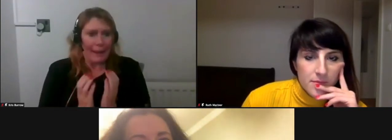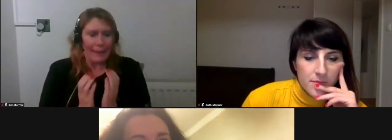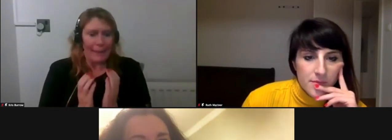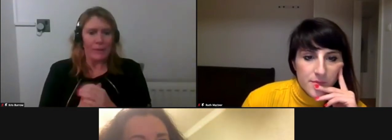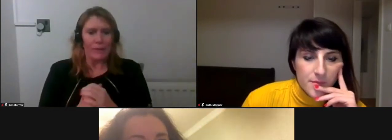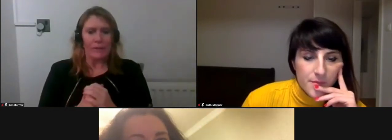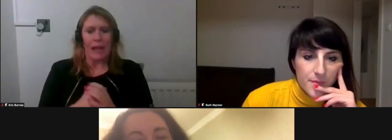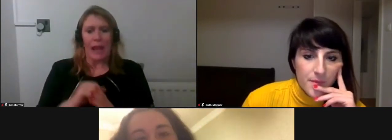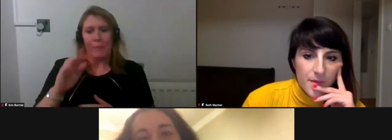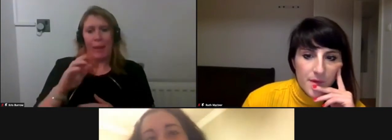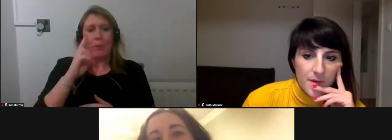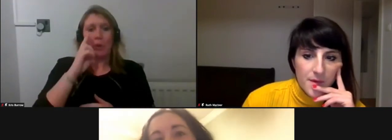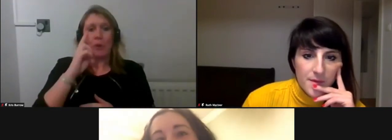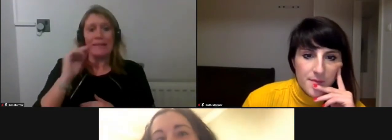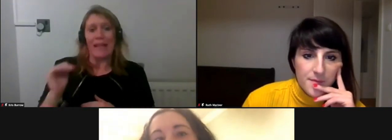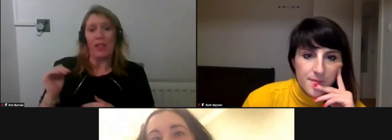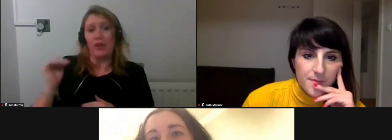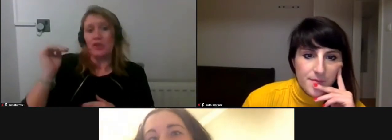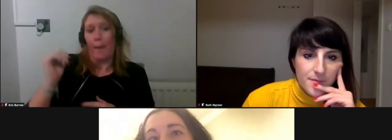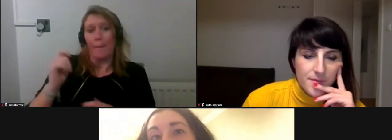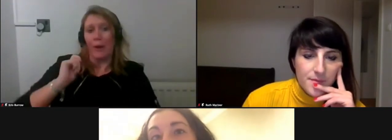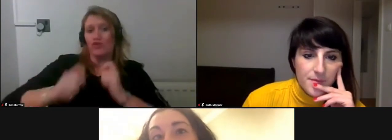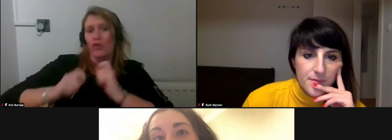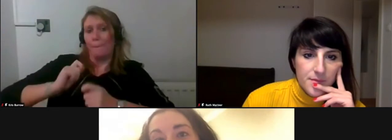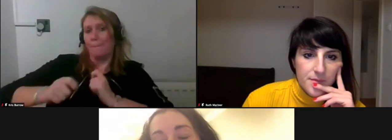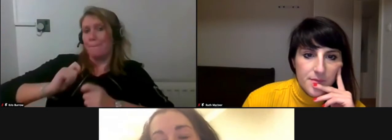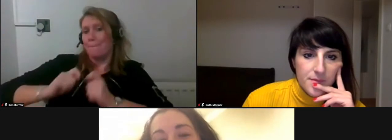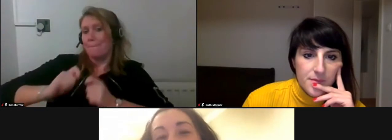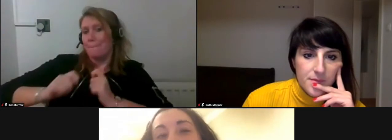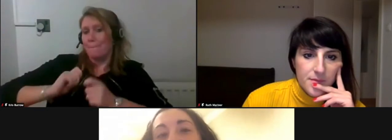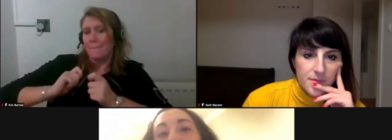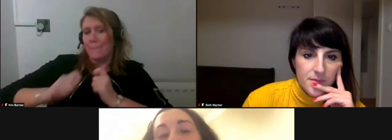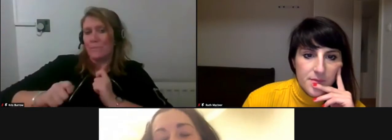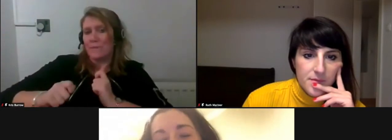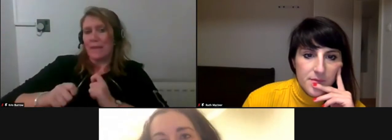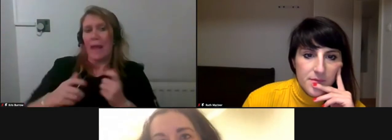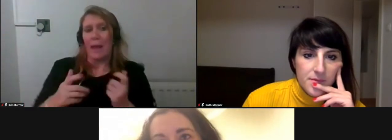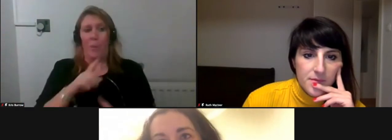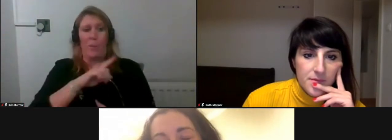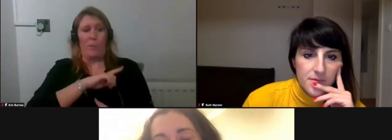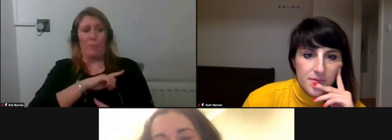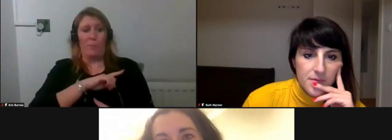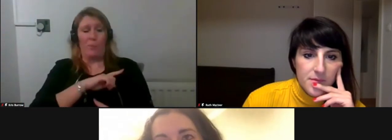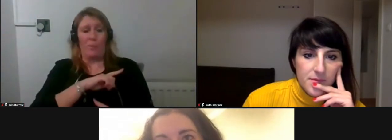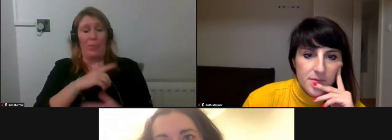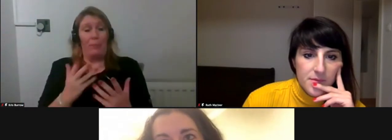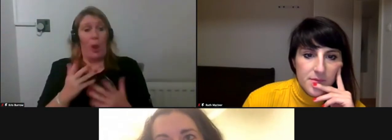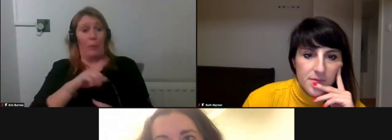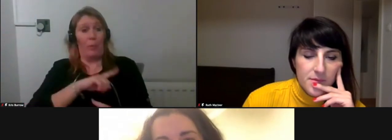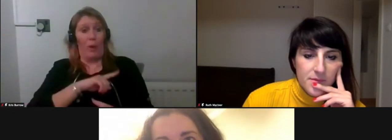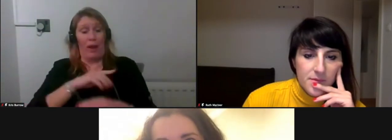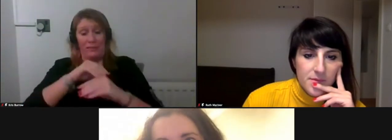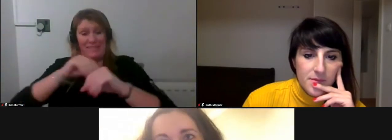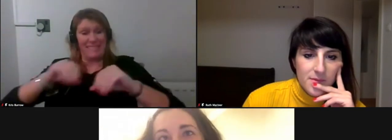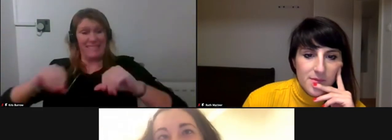cymbals of my drum kit behind me which are currently covered in dust, I've not practiced for quite a long time.